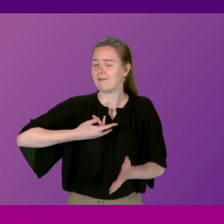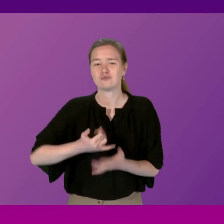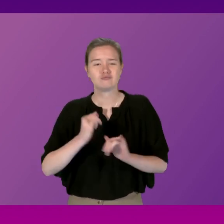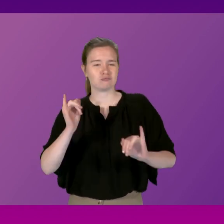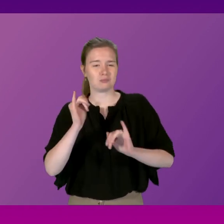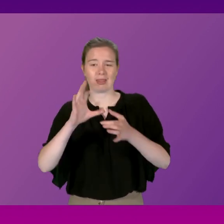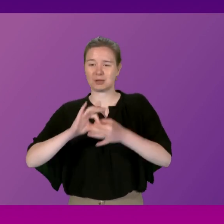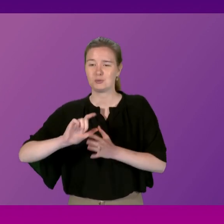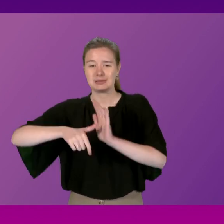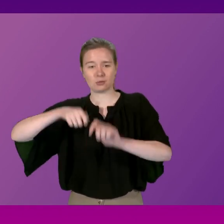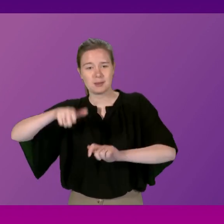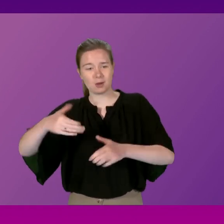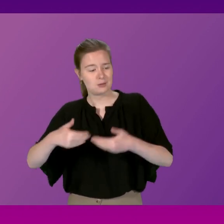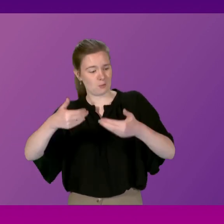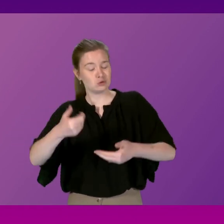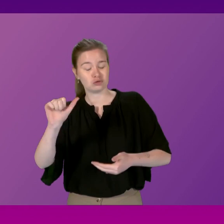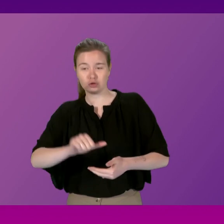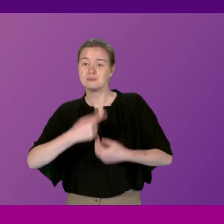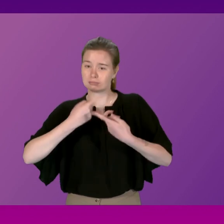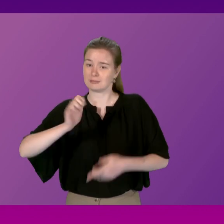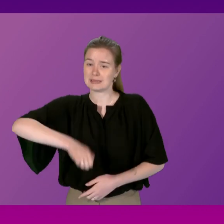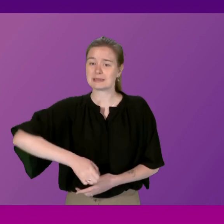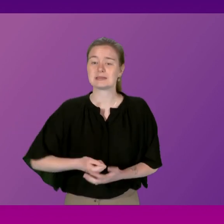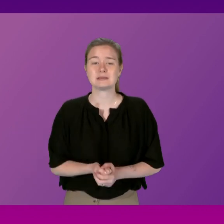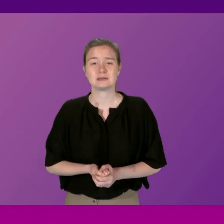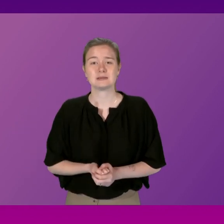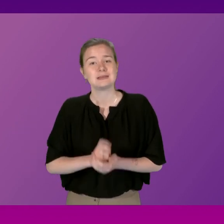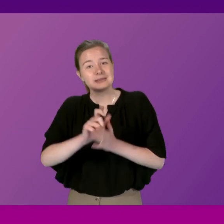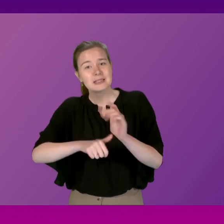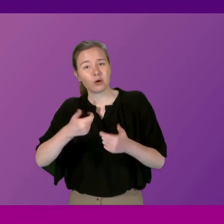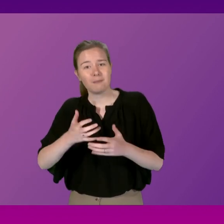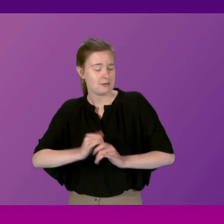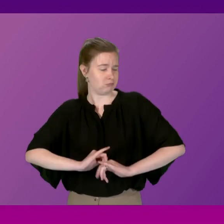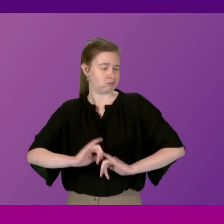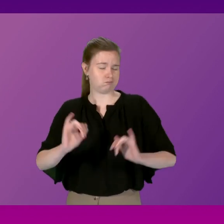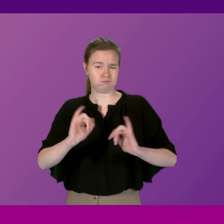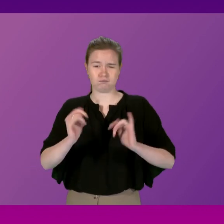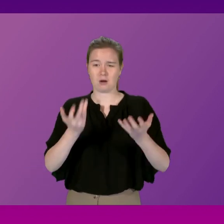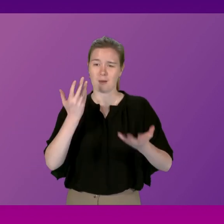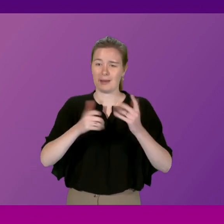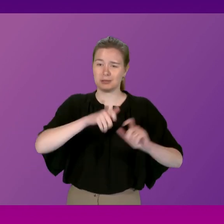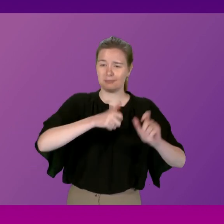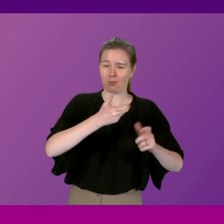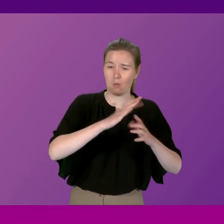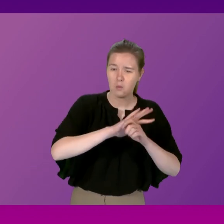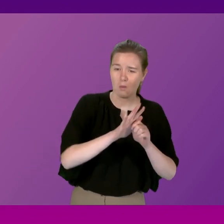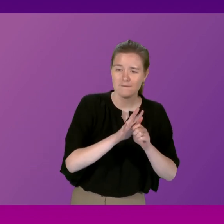and it is right to do so. Disabled people have suffered far more than most from Covid and the global cost of living